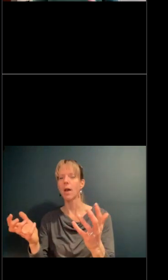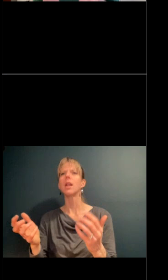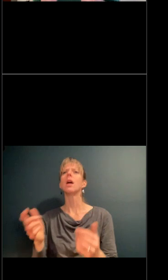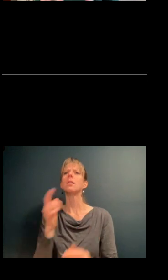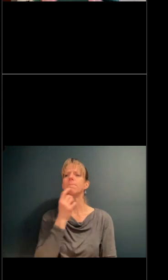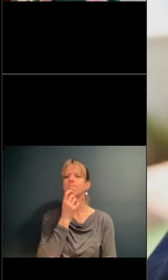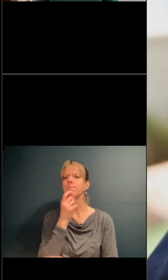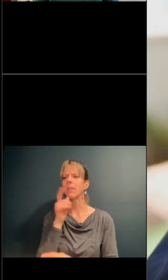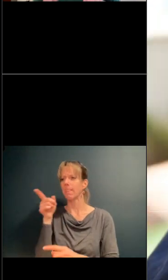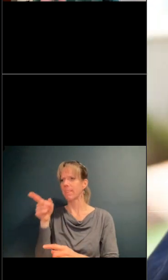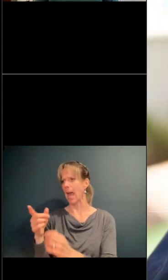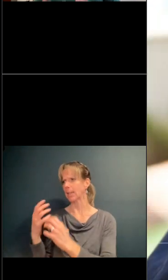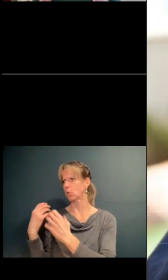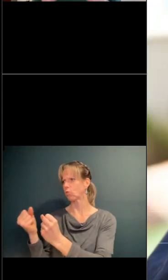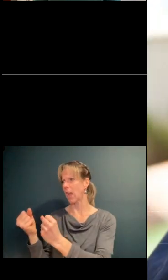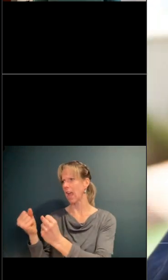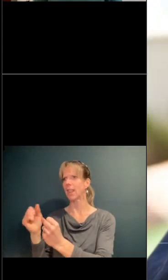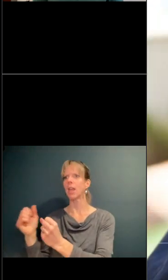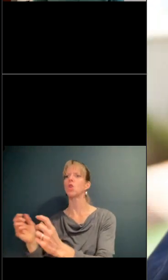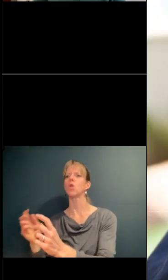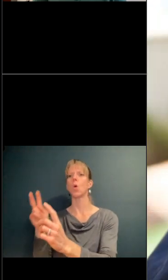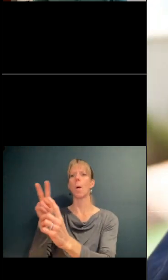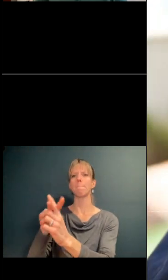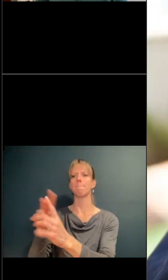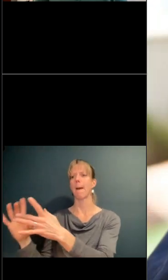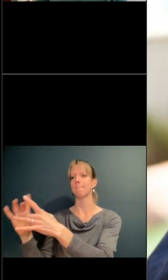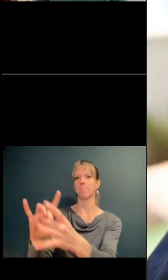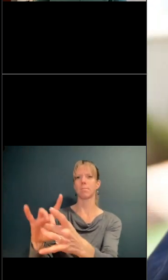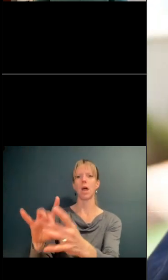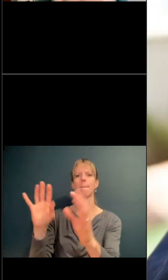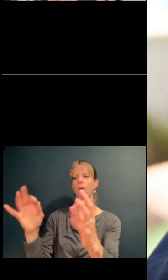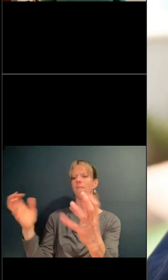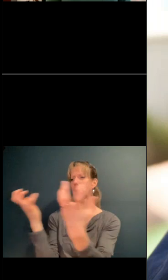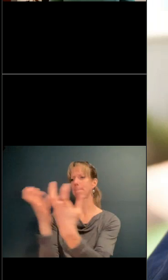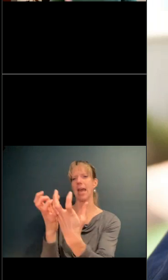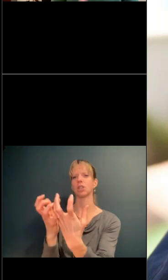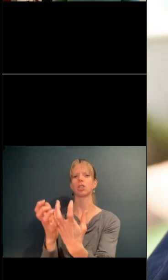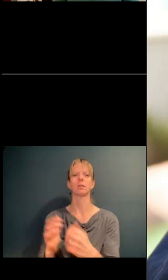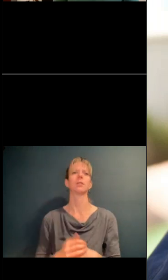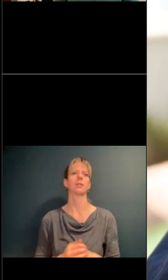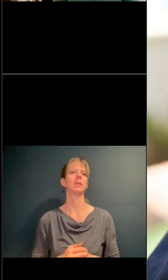someone need exactly those strengths. Well, it is one thing to be included,